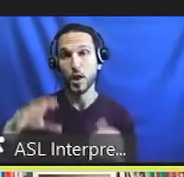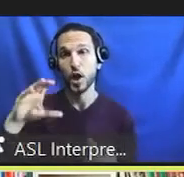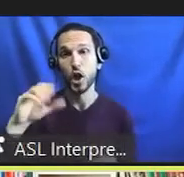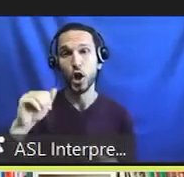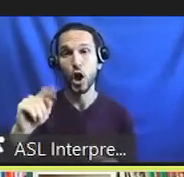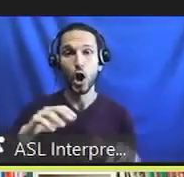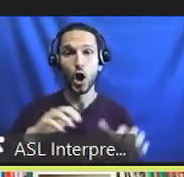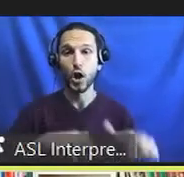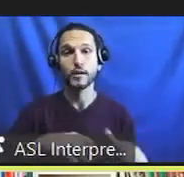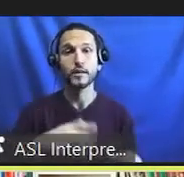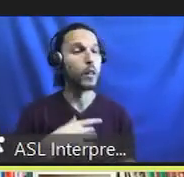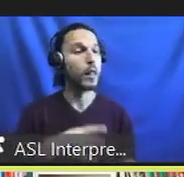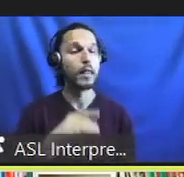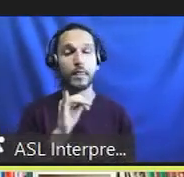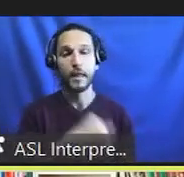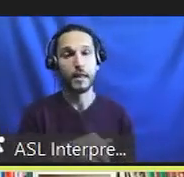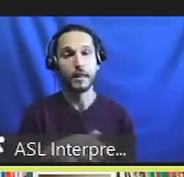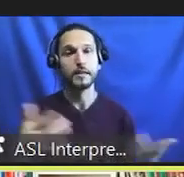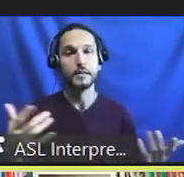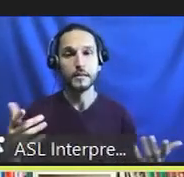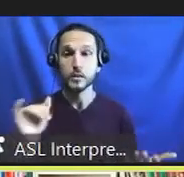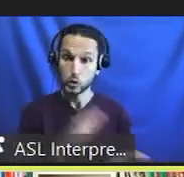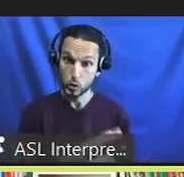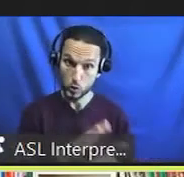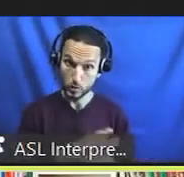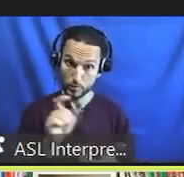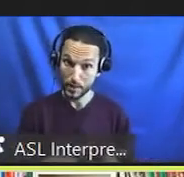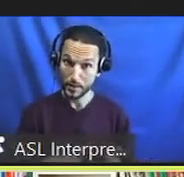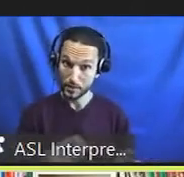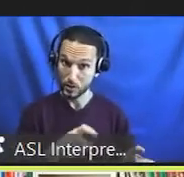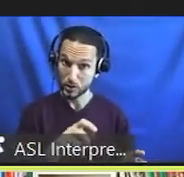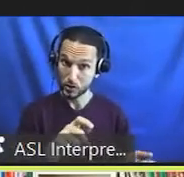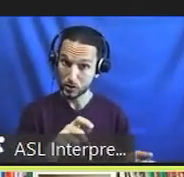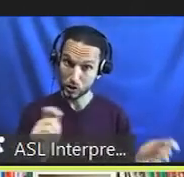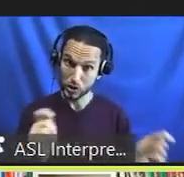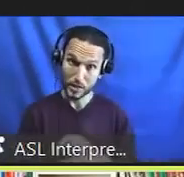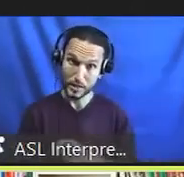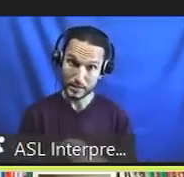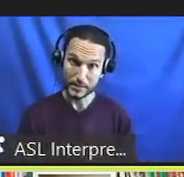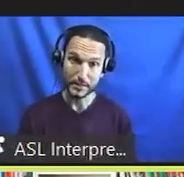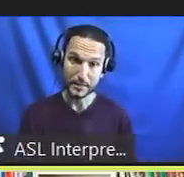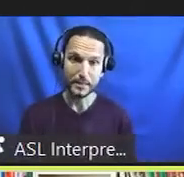doesn't like meaning for meaning, does the school need to switch? Mike?